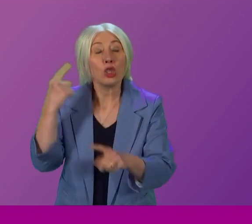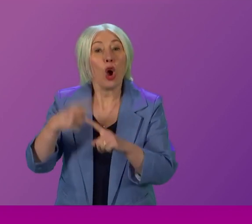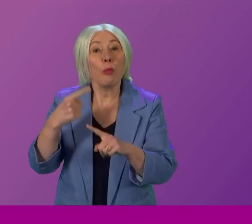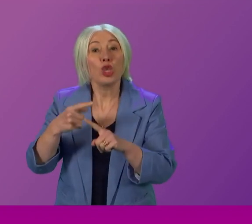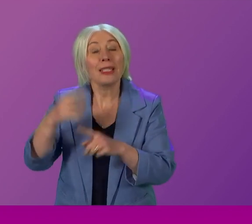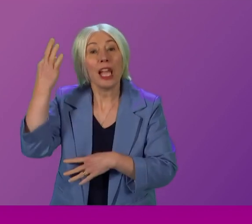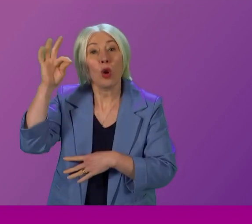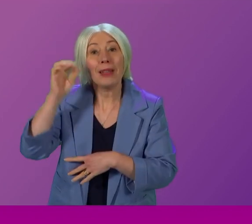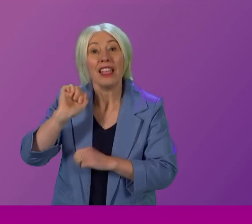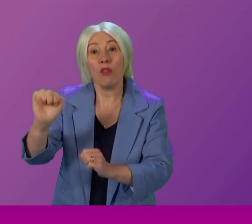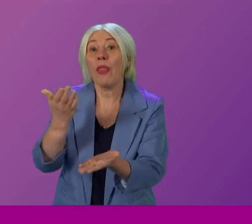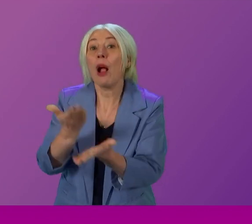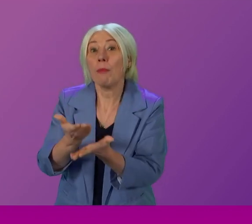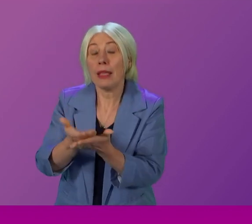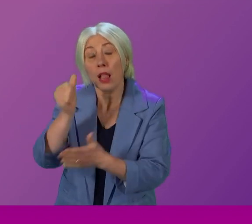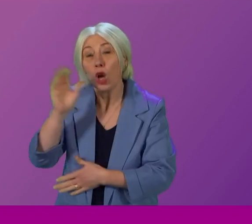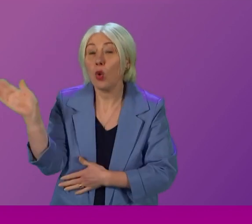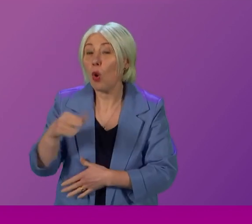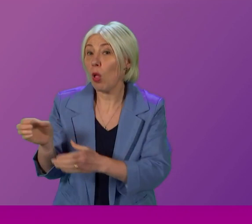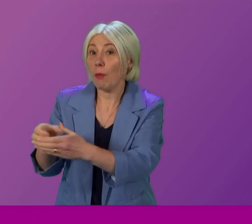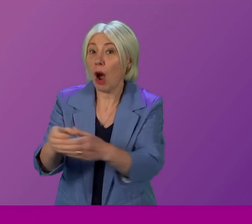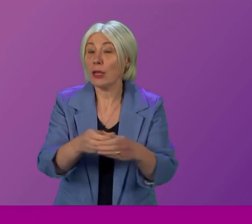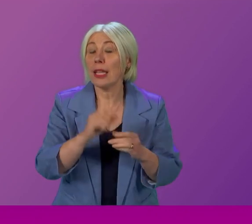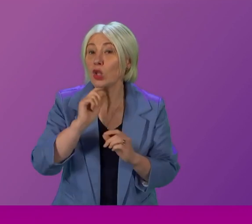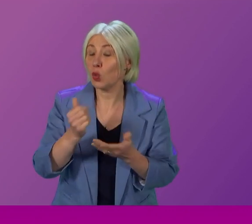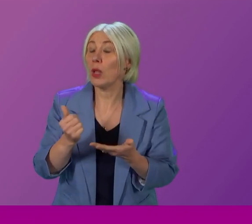that all parties will help to promote that appeal following First Minister’s question